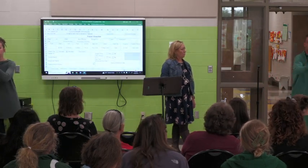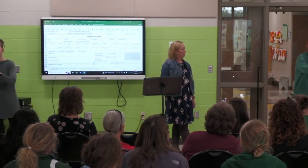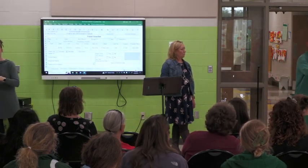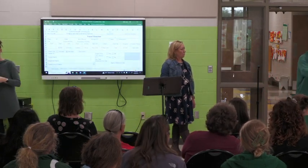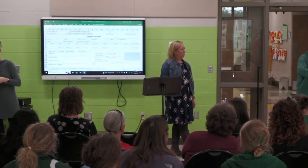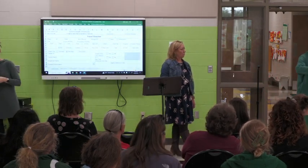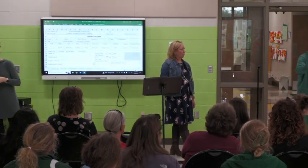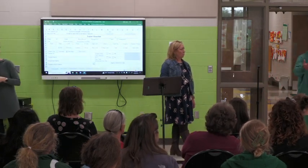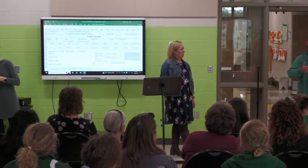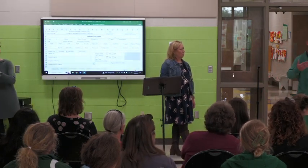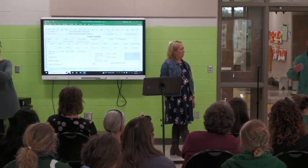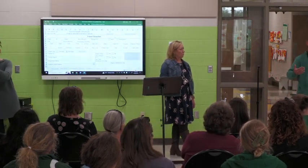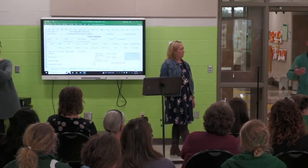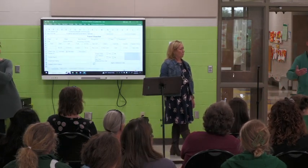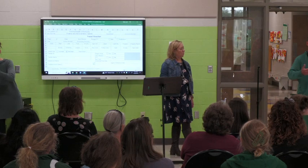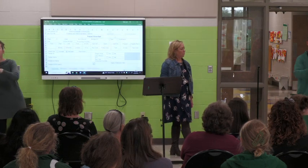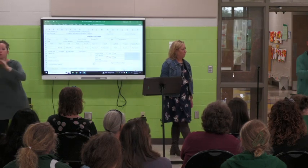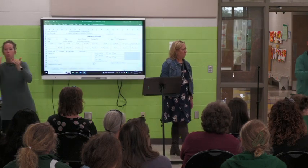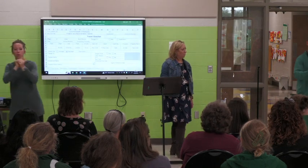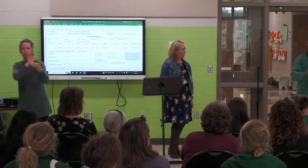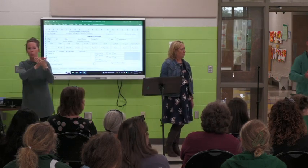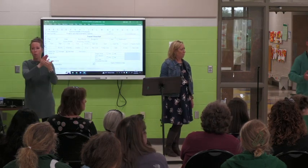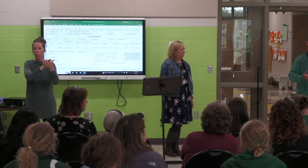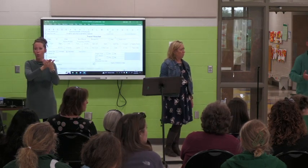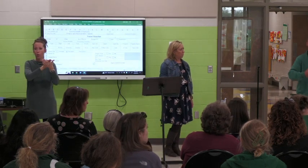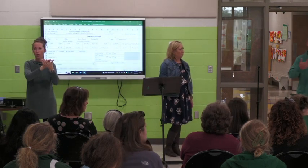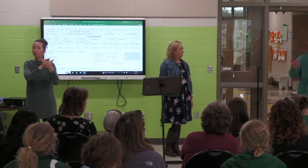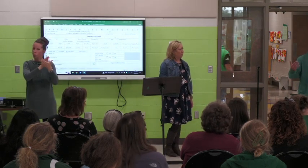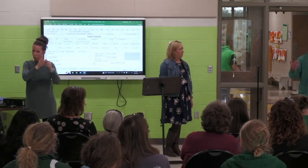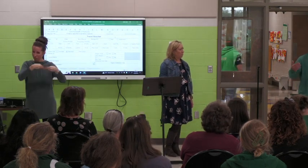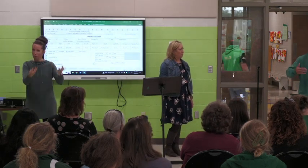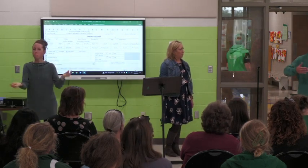a school district they were able to provide her with more details more information things that